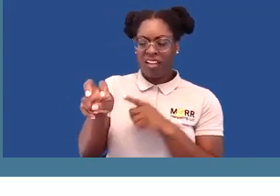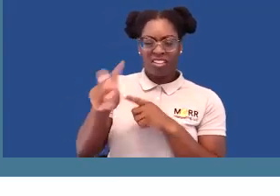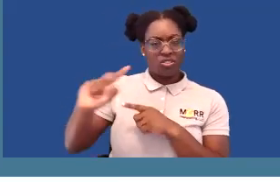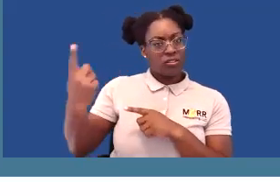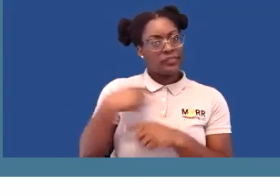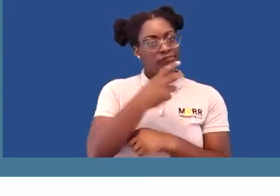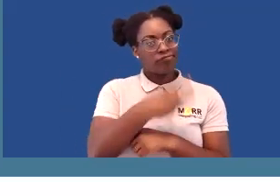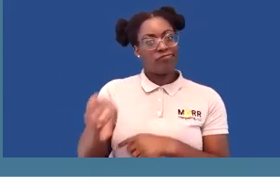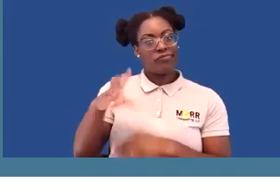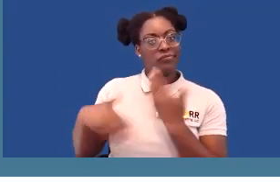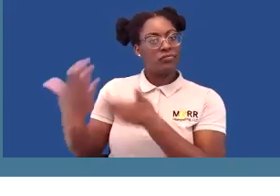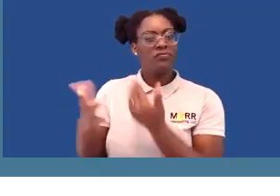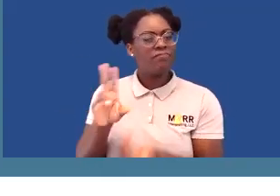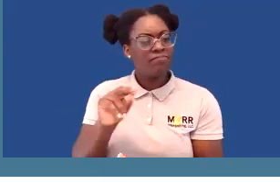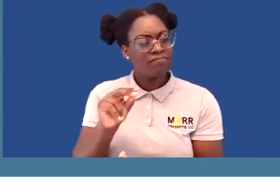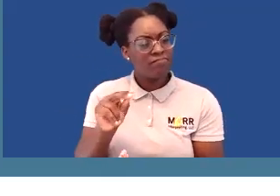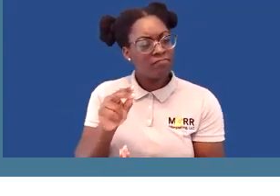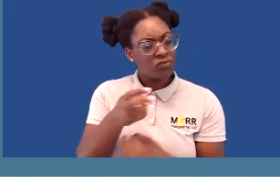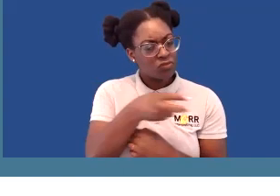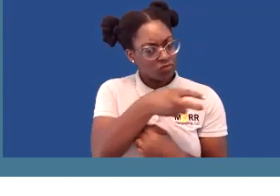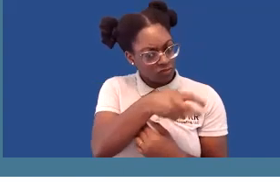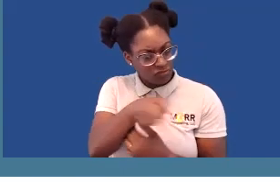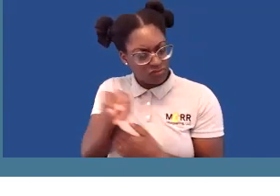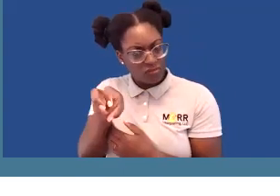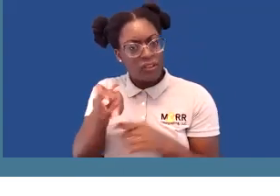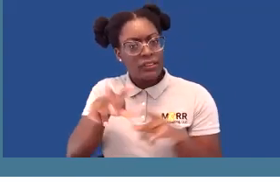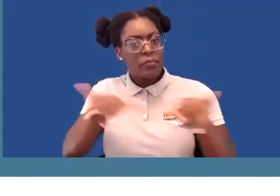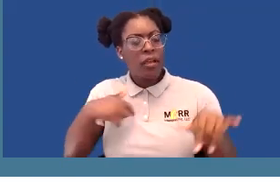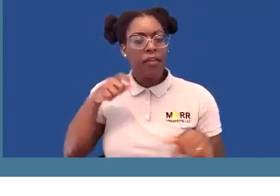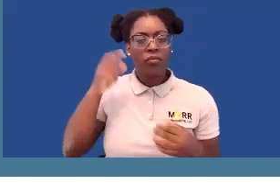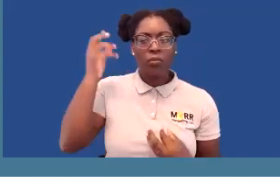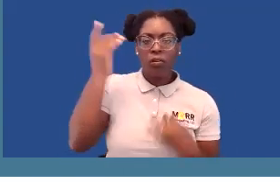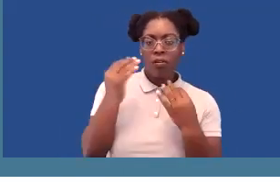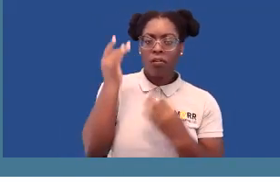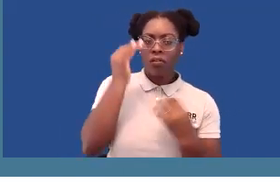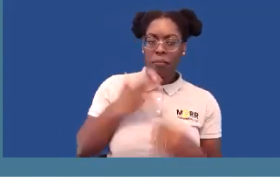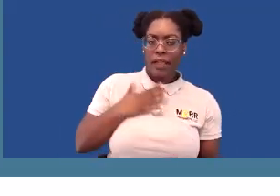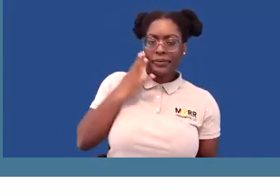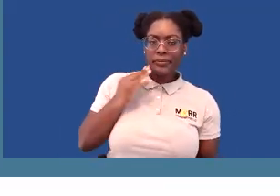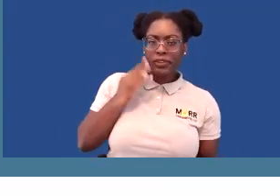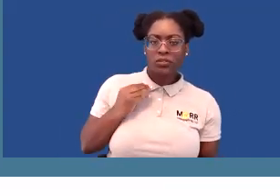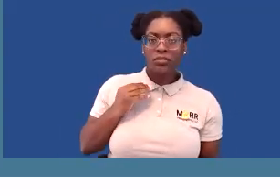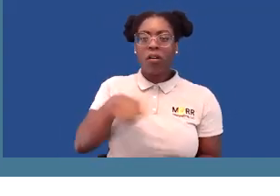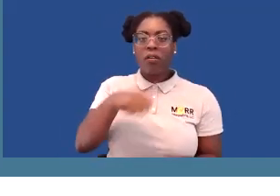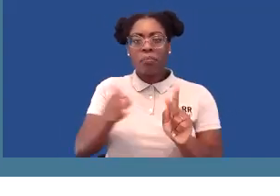and observe what's happening and perhaps learn from the experience and the experience of others